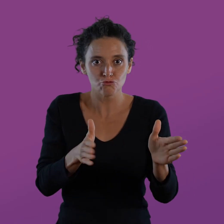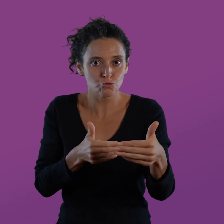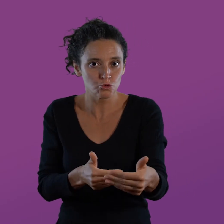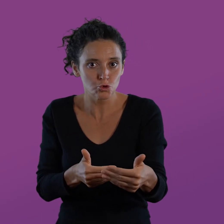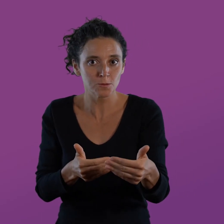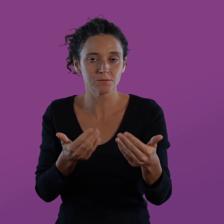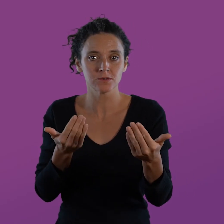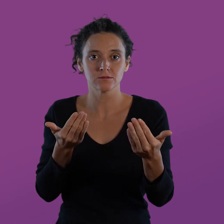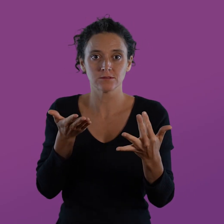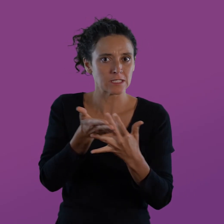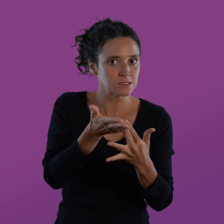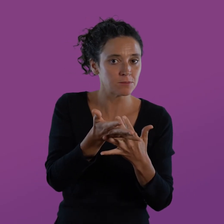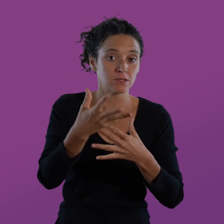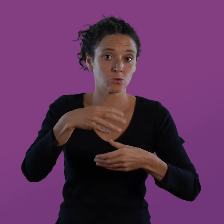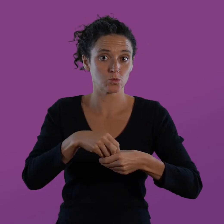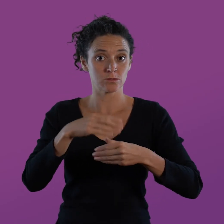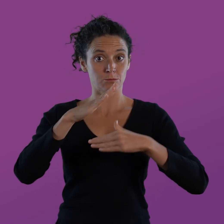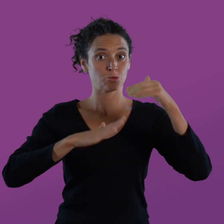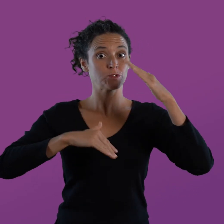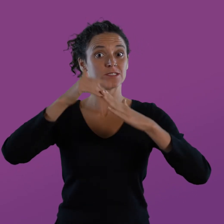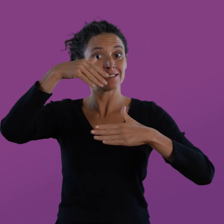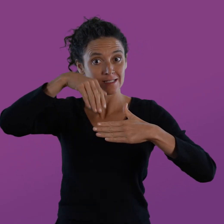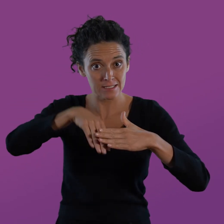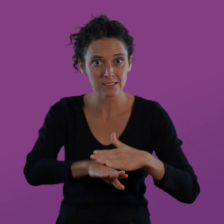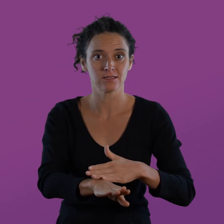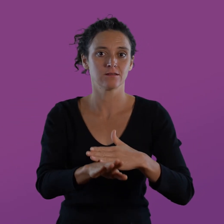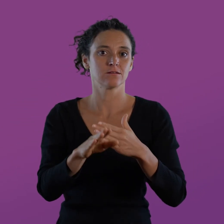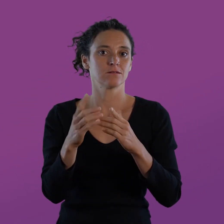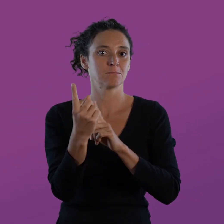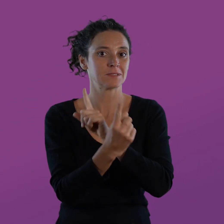by a specialist access consultant to ensure they meet the highest accessibility standards,